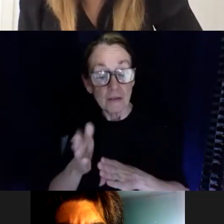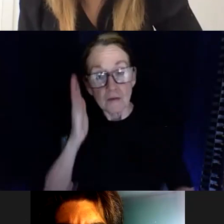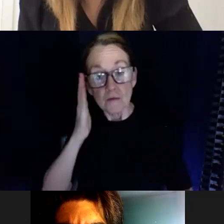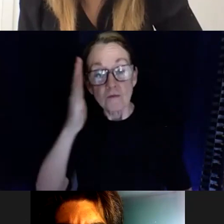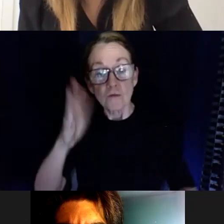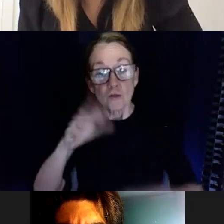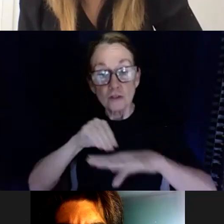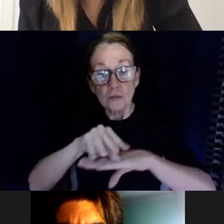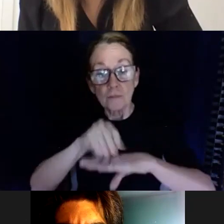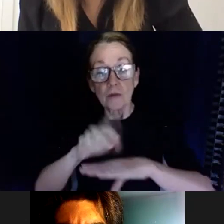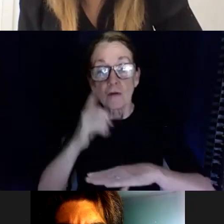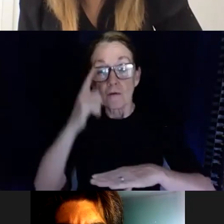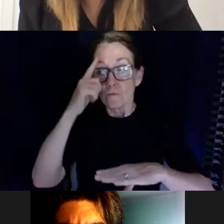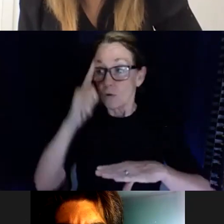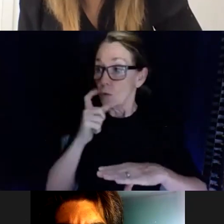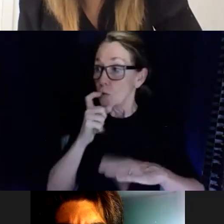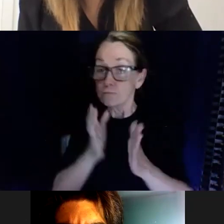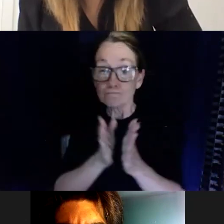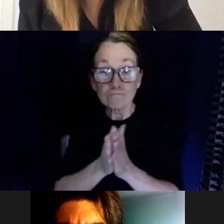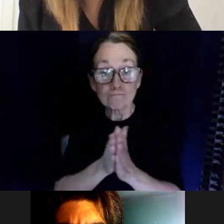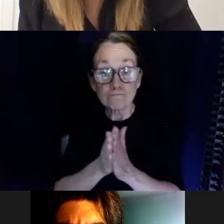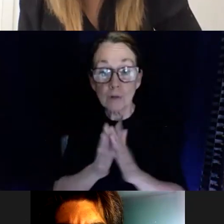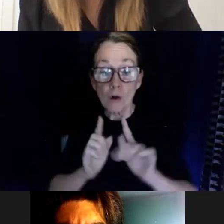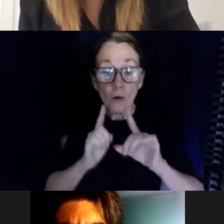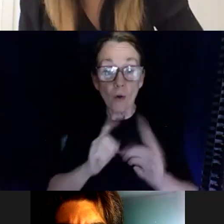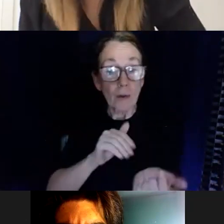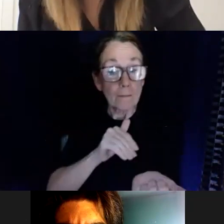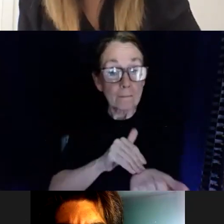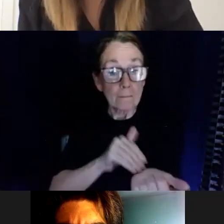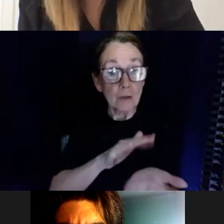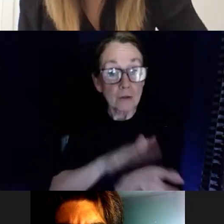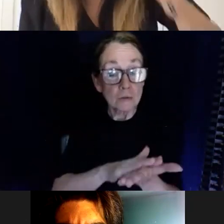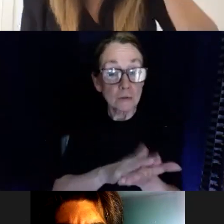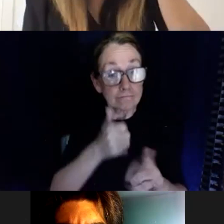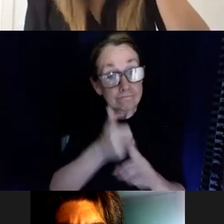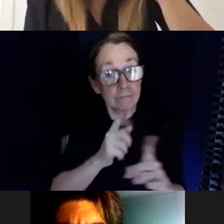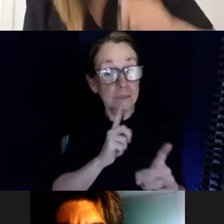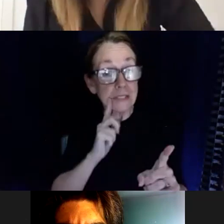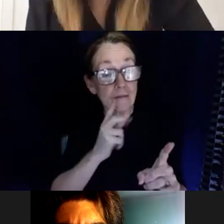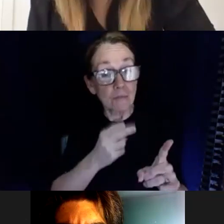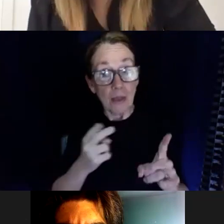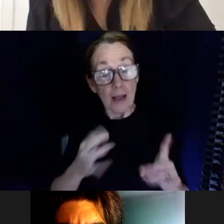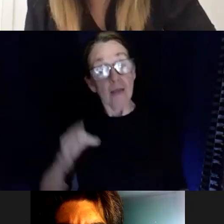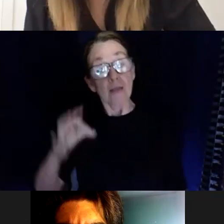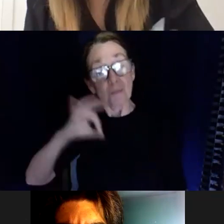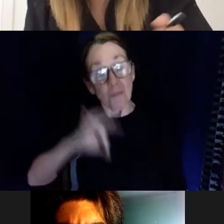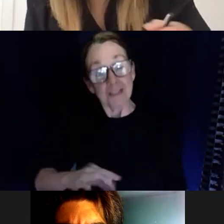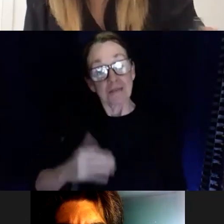AND ALSO THE BENEFITS OF HAVING DEAF AND HARD OF HEARING HEALTHCARE PROFESSIONALS IN FIELD.